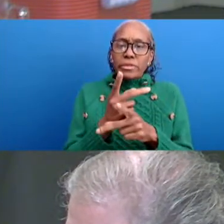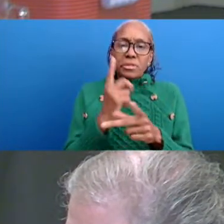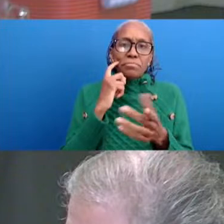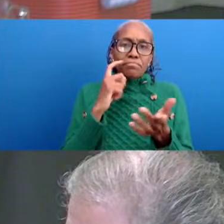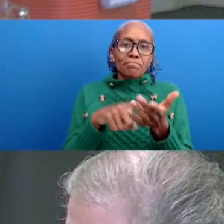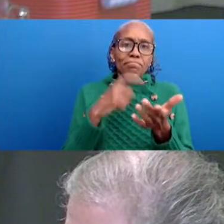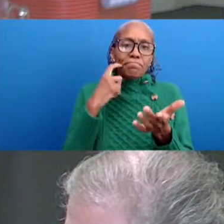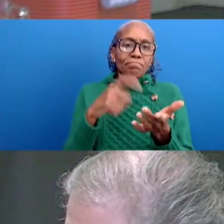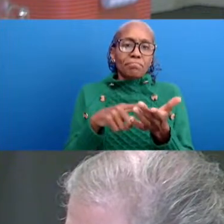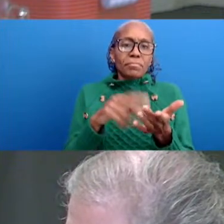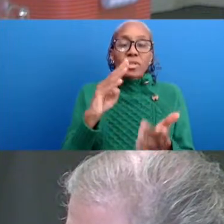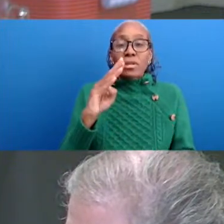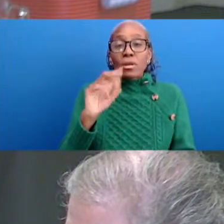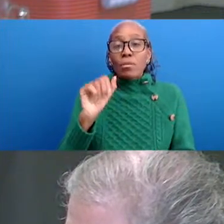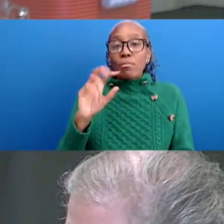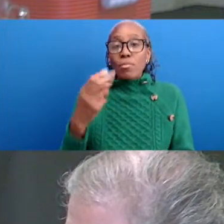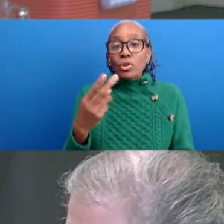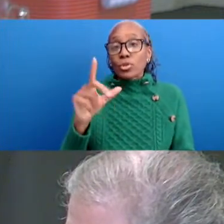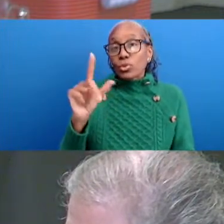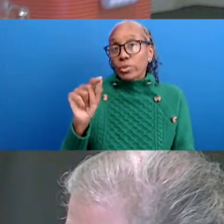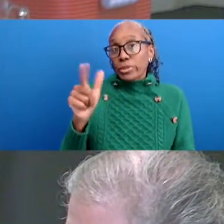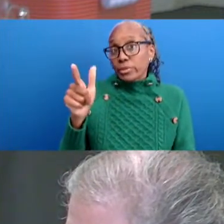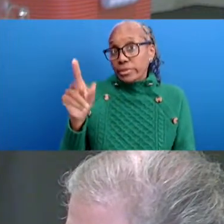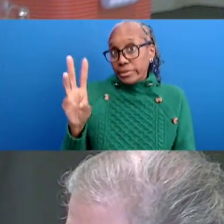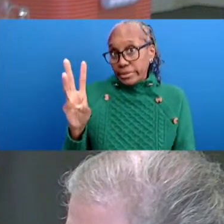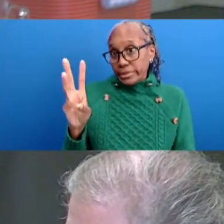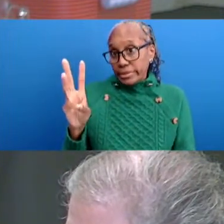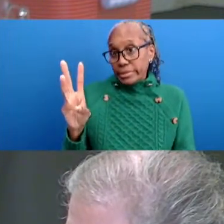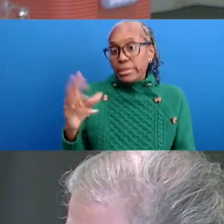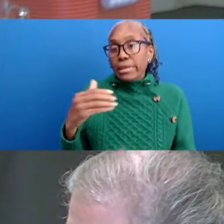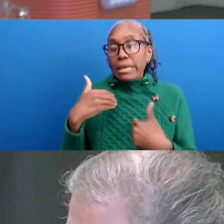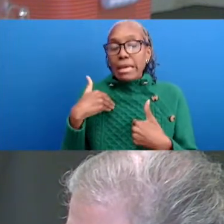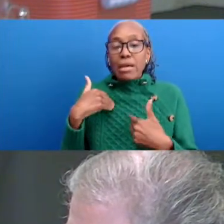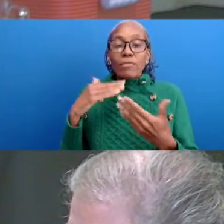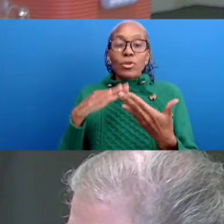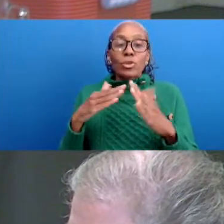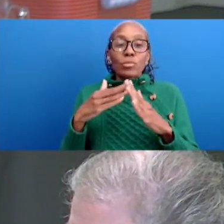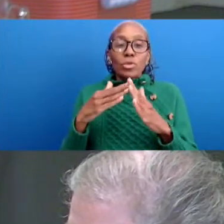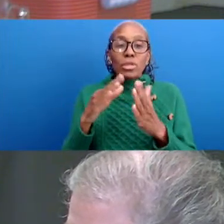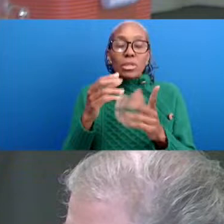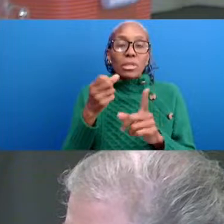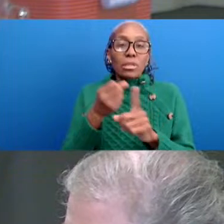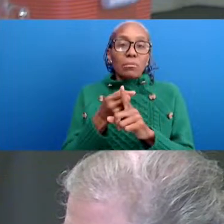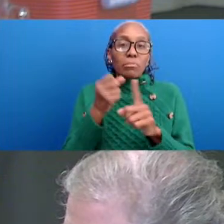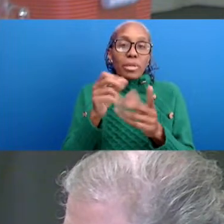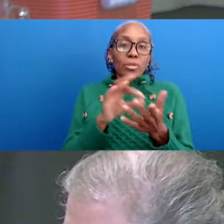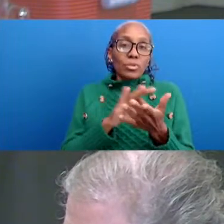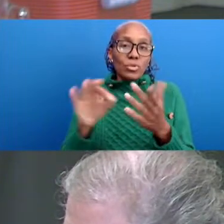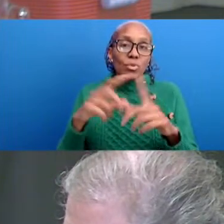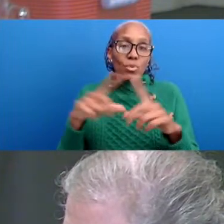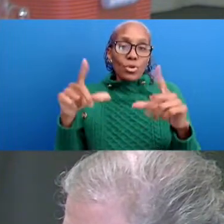WASHINGTON SO SO CAREFULLY